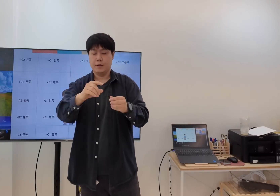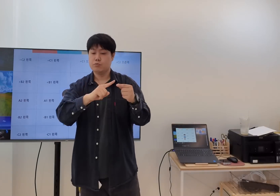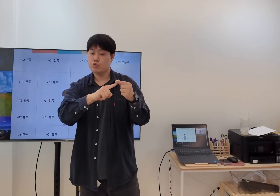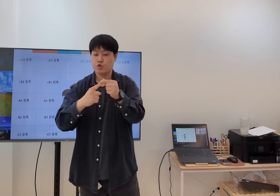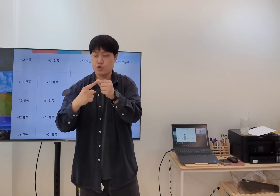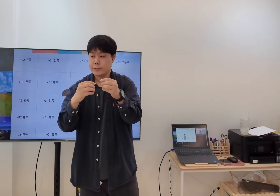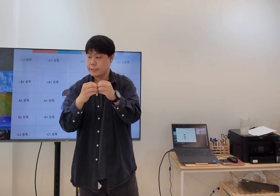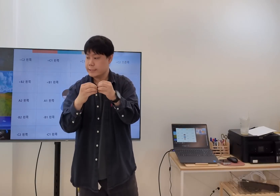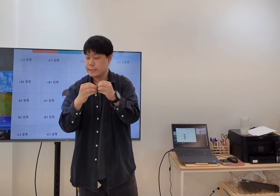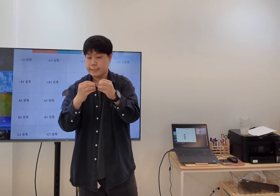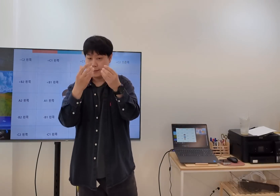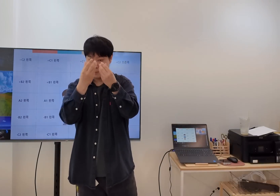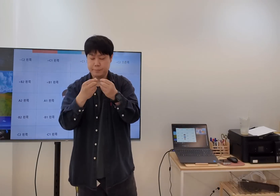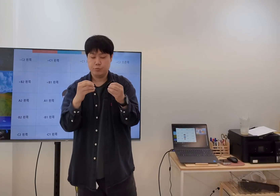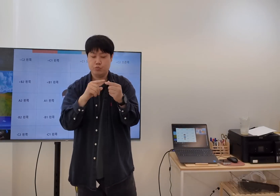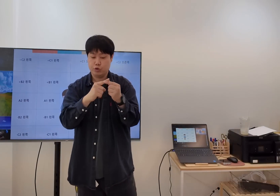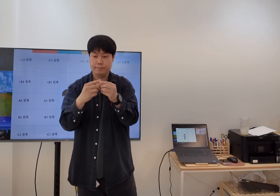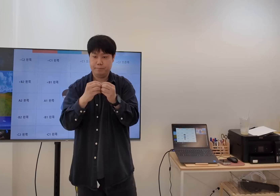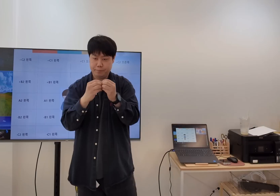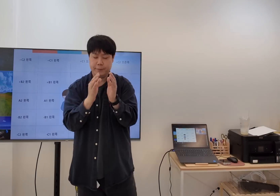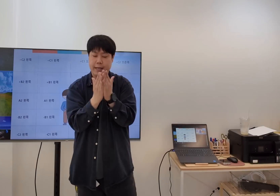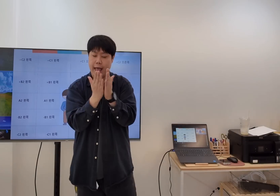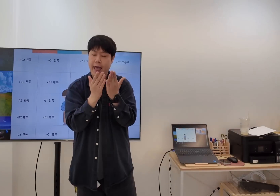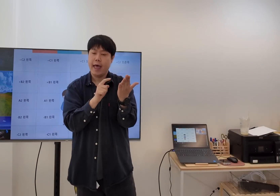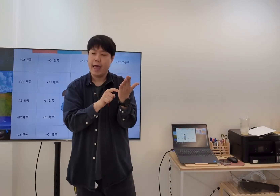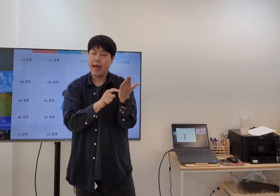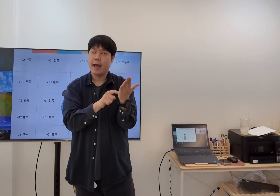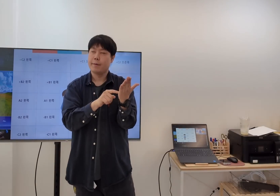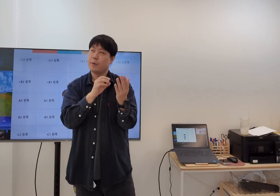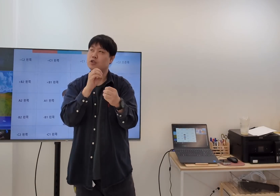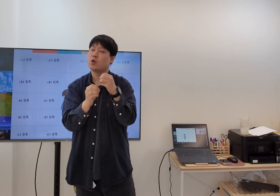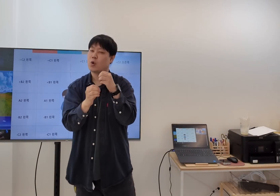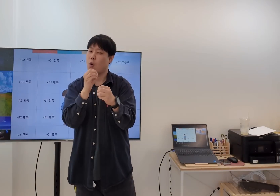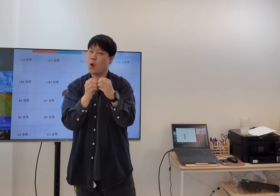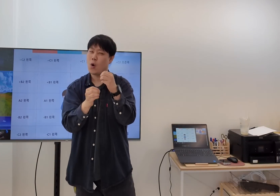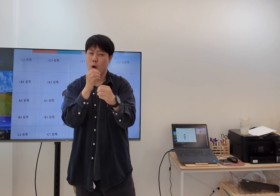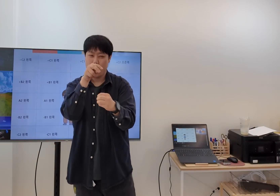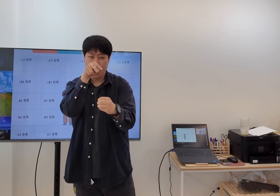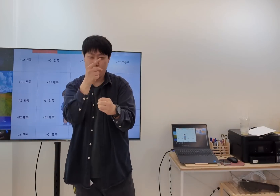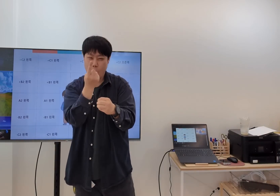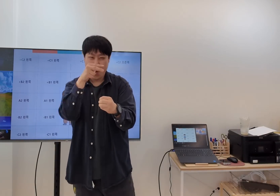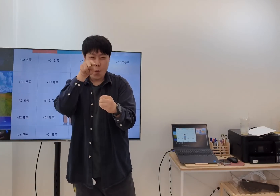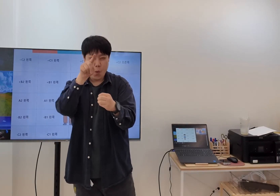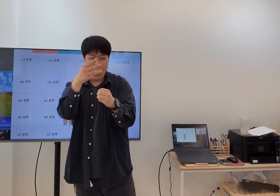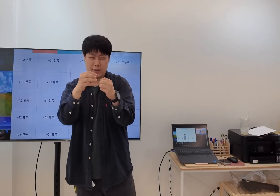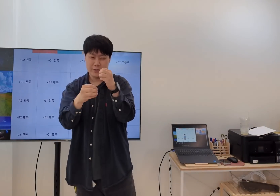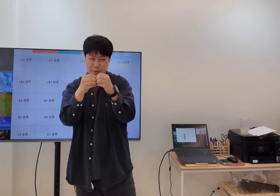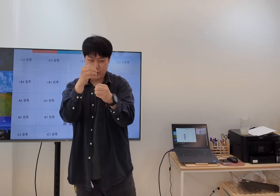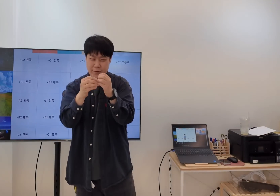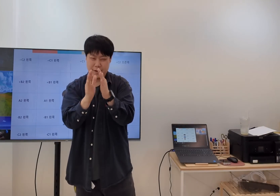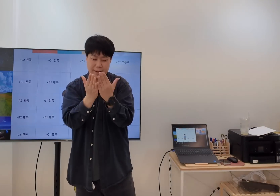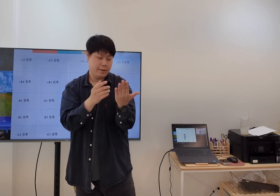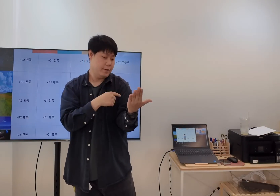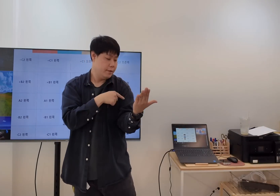if you look at Korean language books, there are novels.